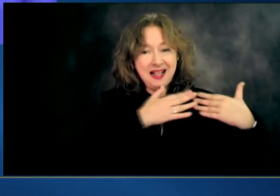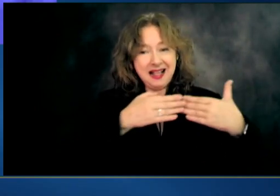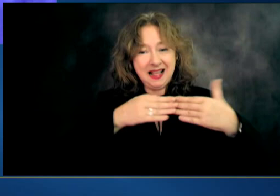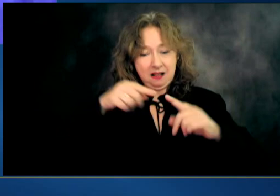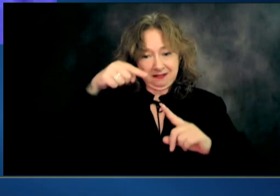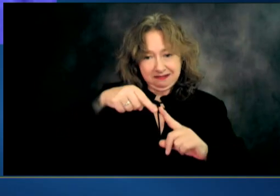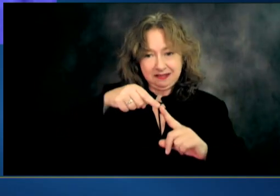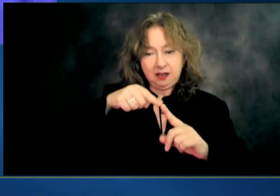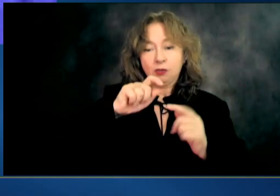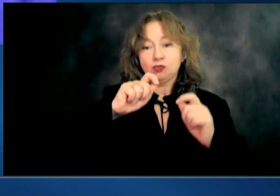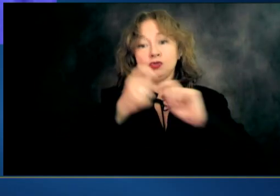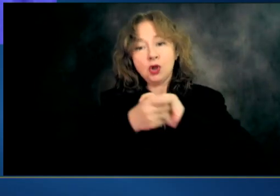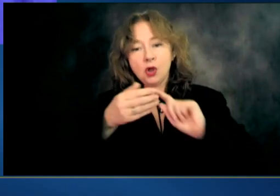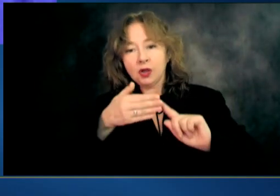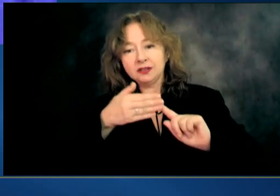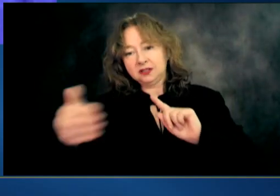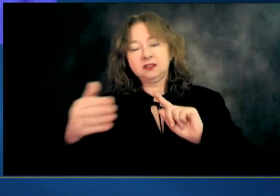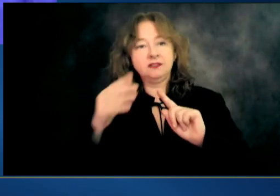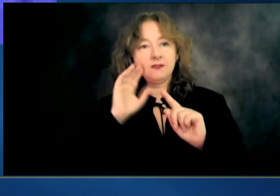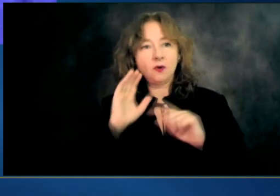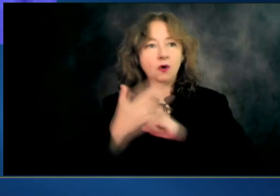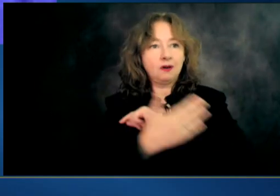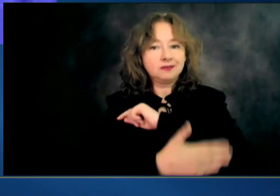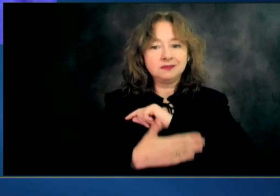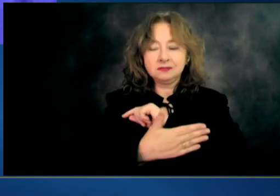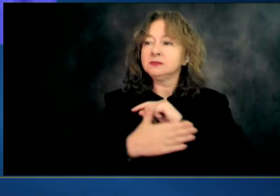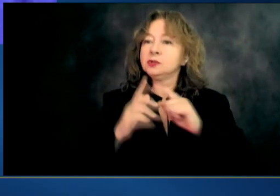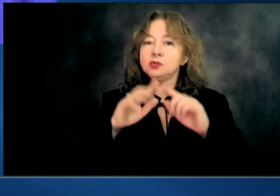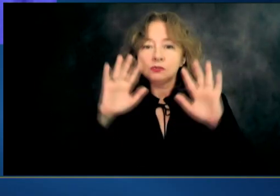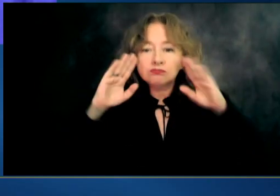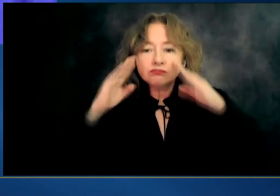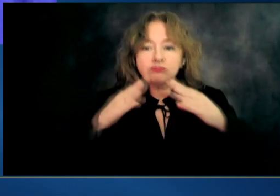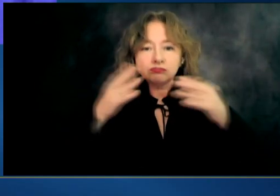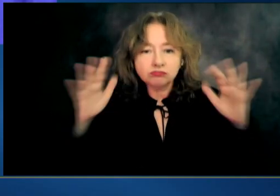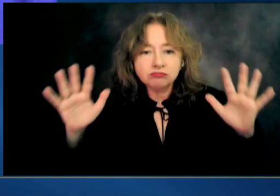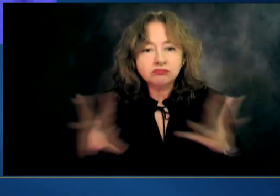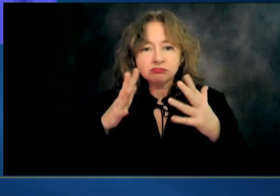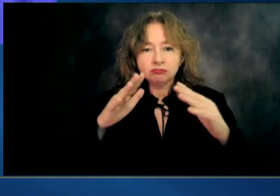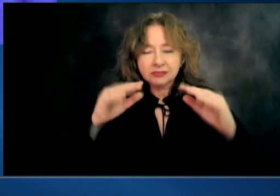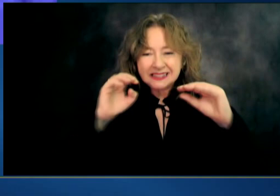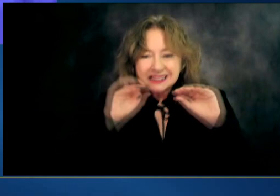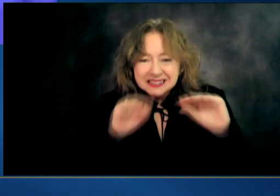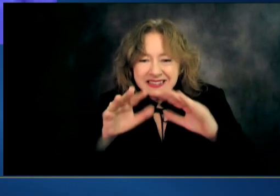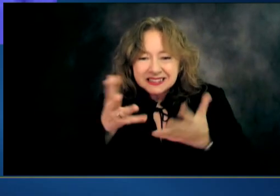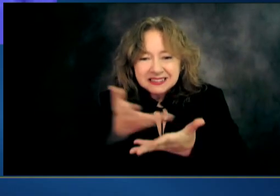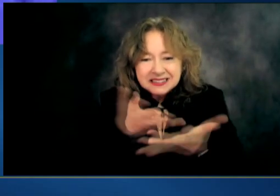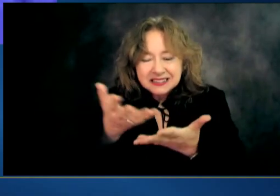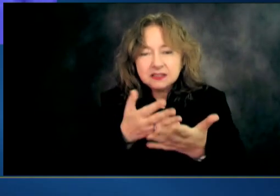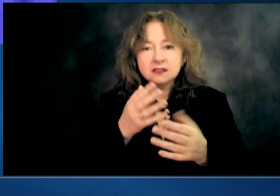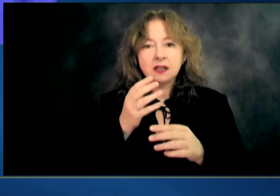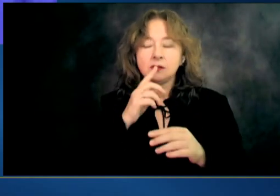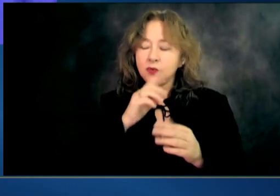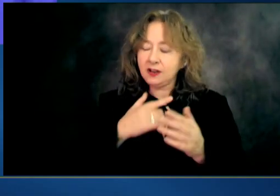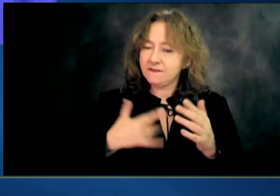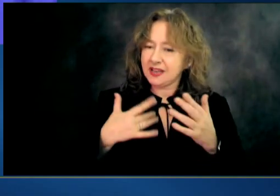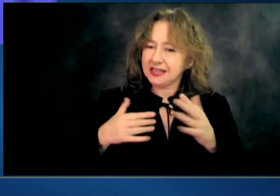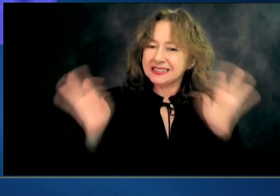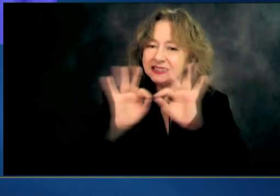steadfastness, and urgency towards improving the lives of warriors, families, and communities. The